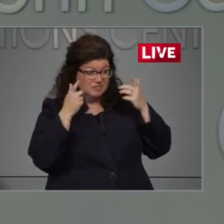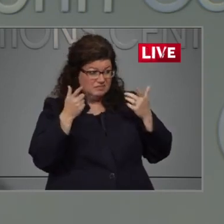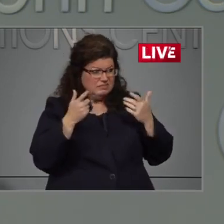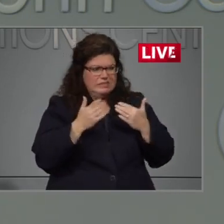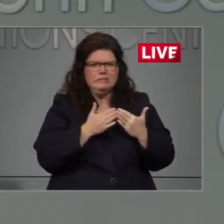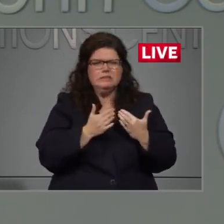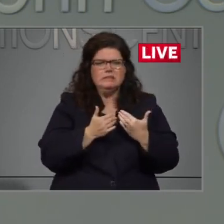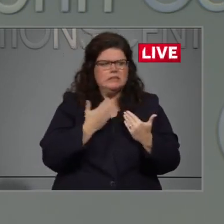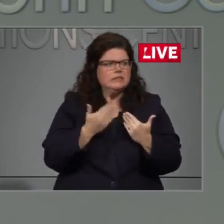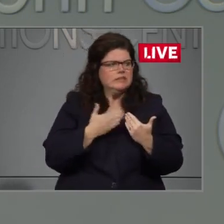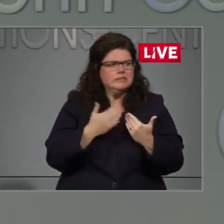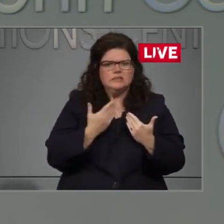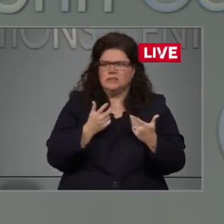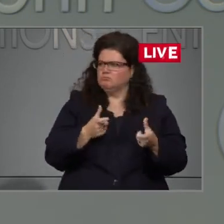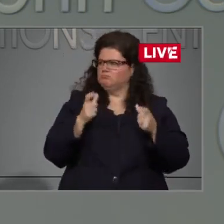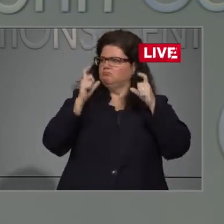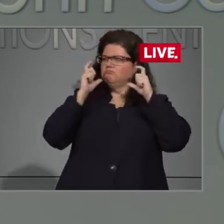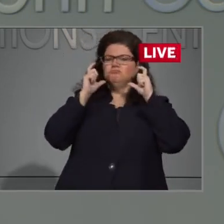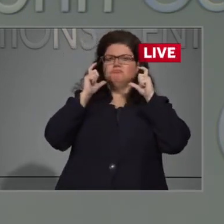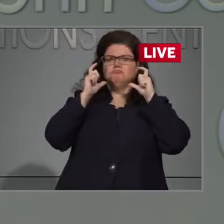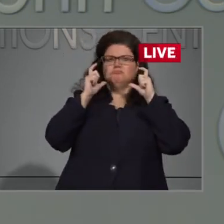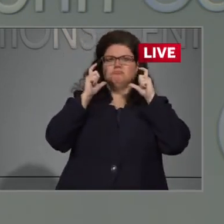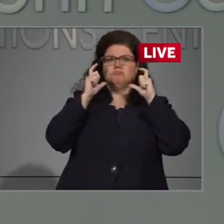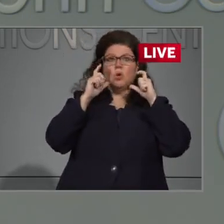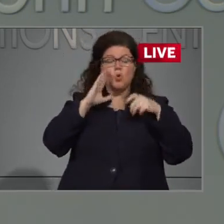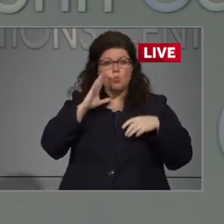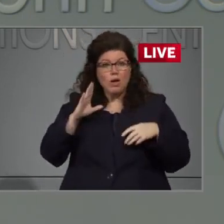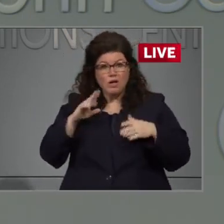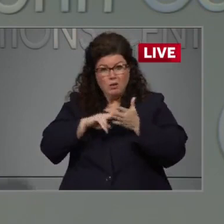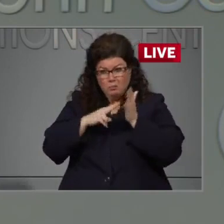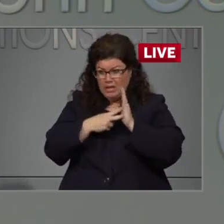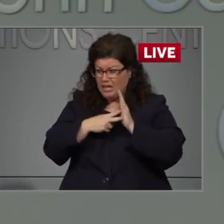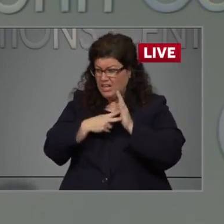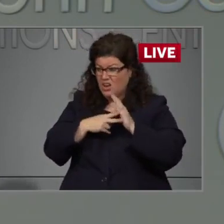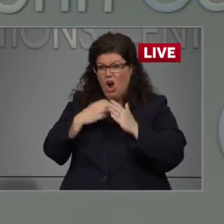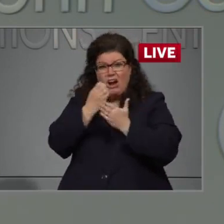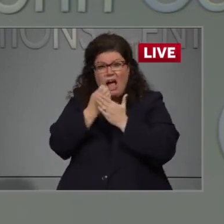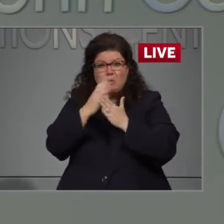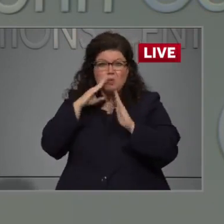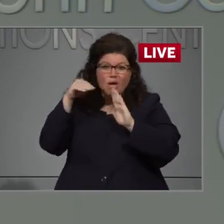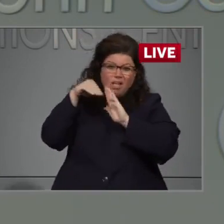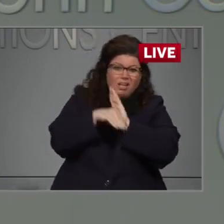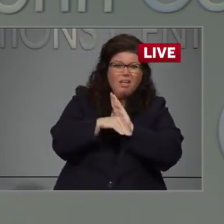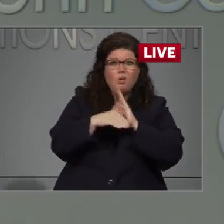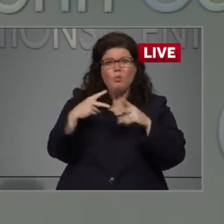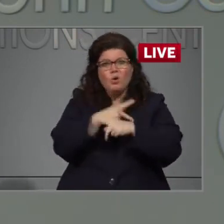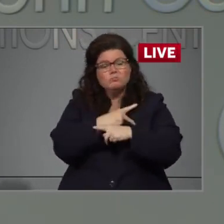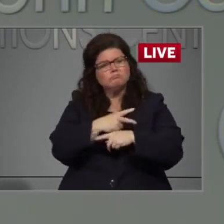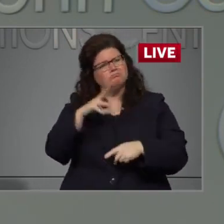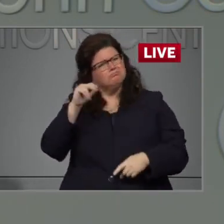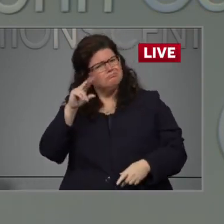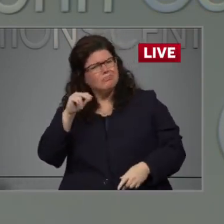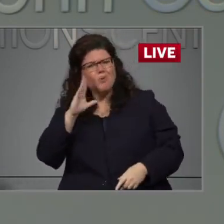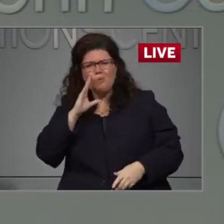REQUIRED FACE COVERINGS NOT ONLY CAUSES 0 HARM TO OUR ECONOMY. IN FACT HELP OUR ECONOMY.